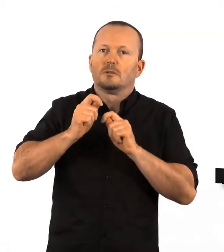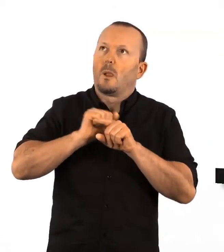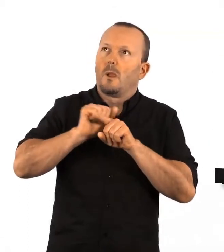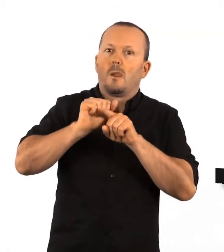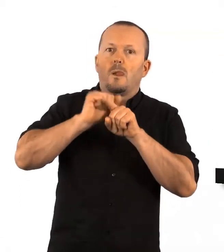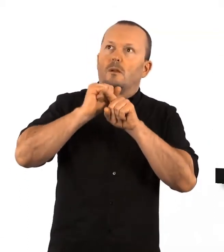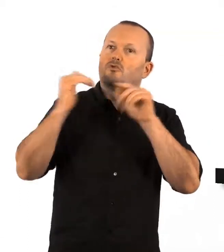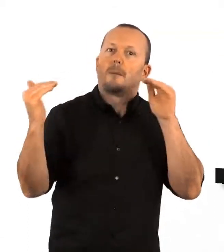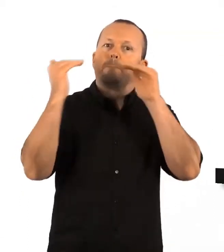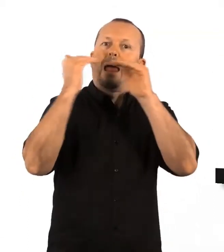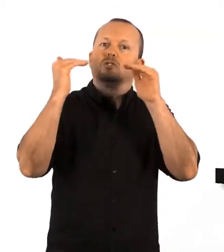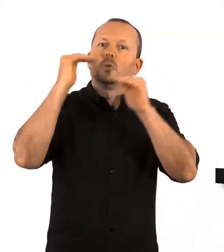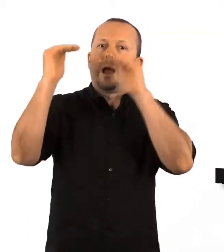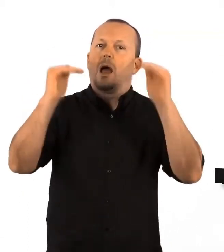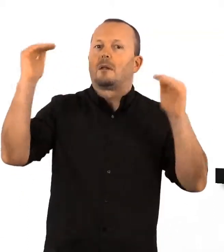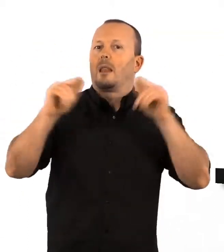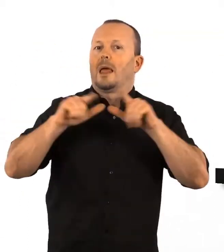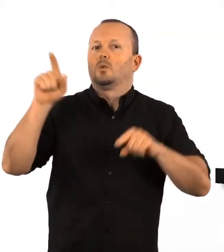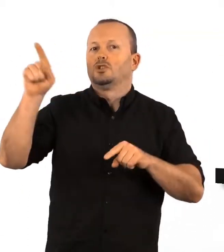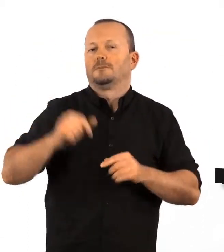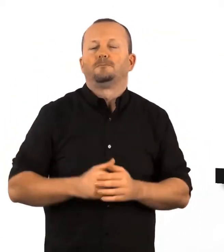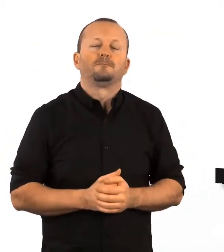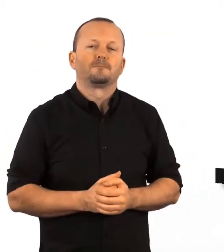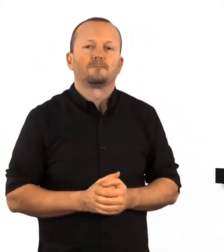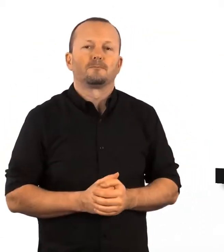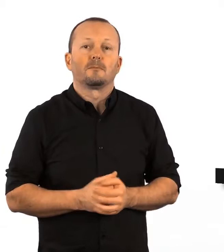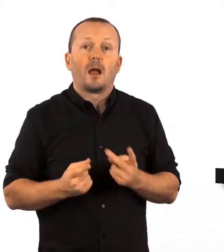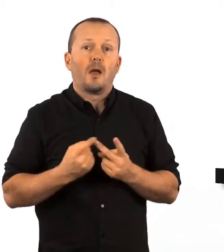Here are another range of techniques that we use. Acoustic highlighting is one of them,